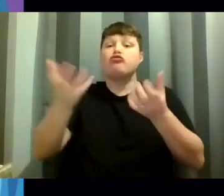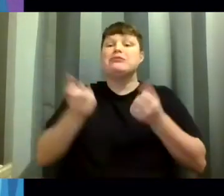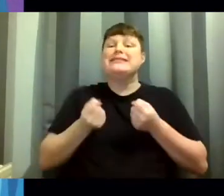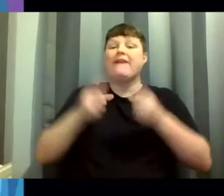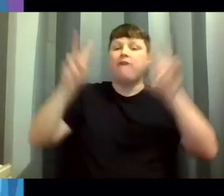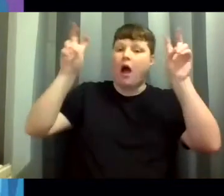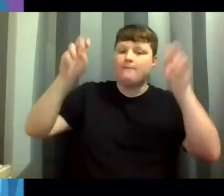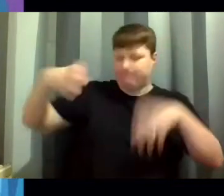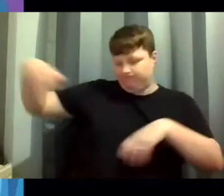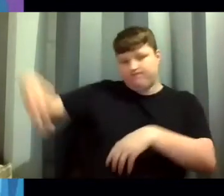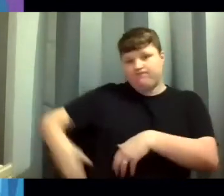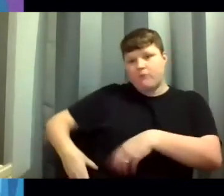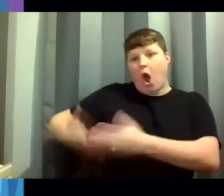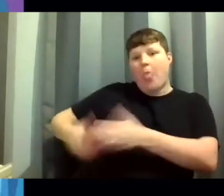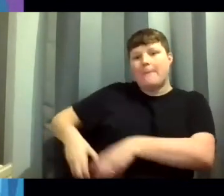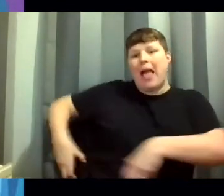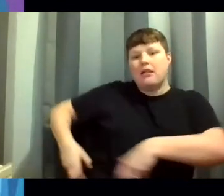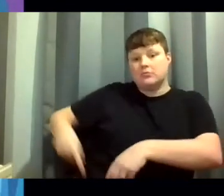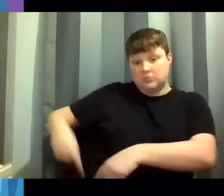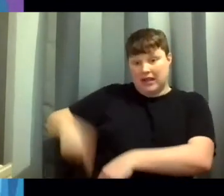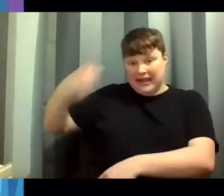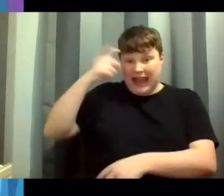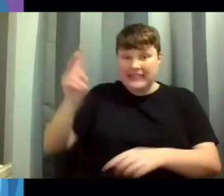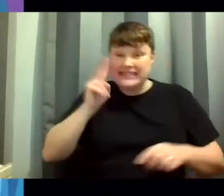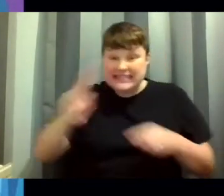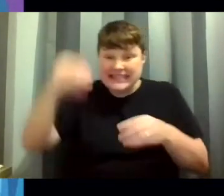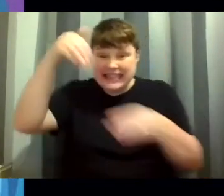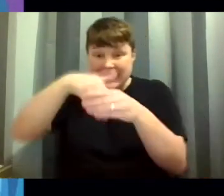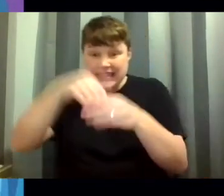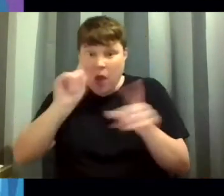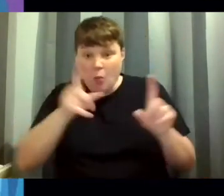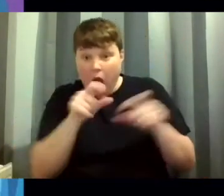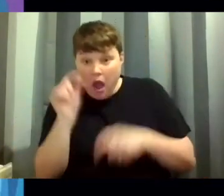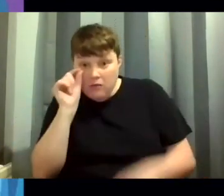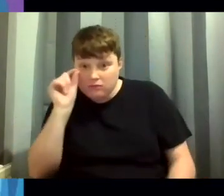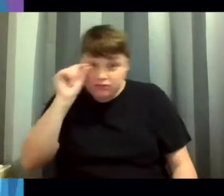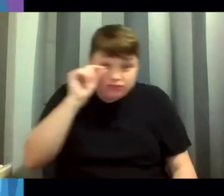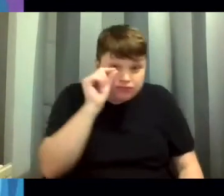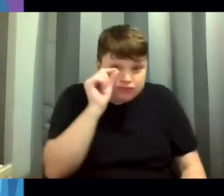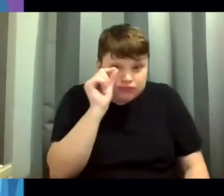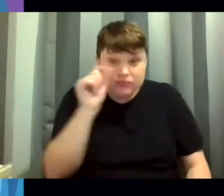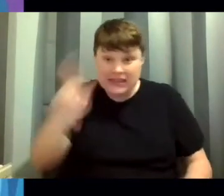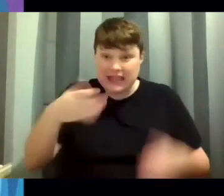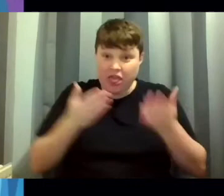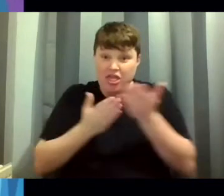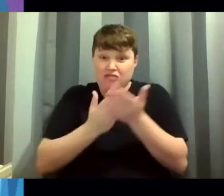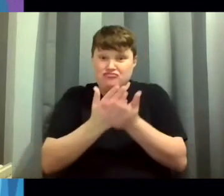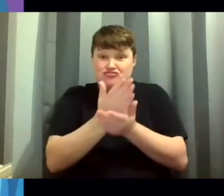get these fascinating images of the PillCam descending through (in this case) the colon.